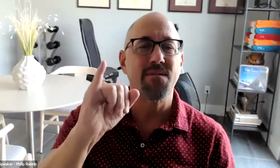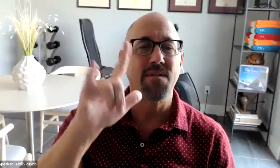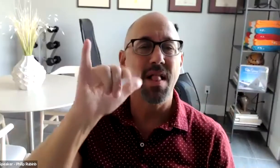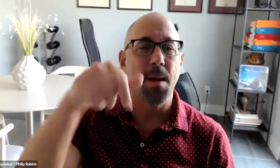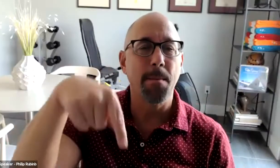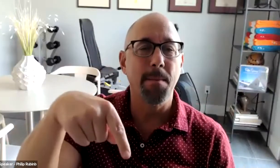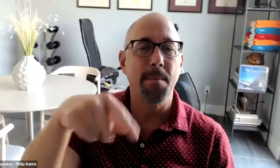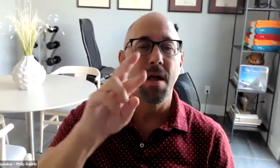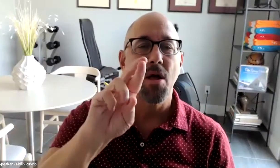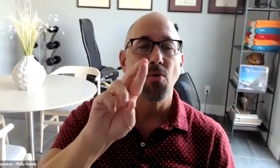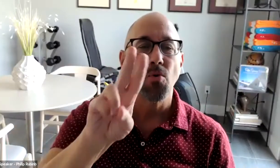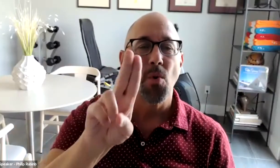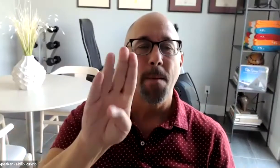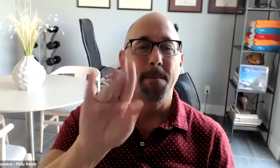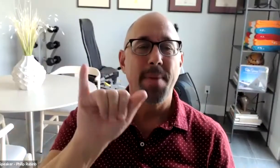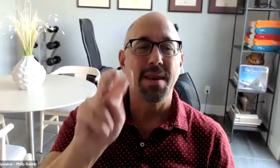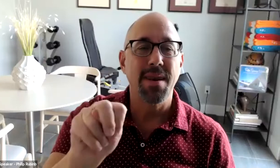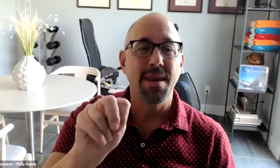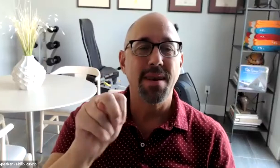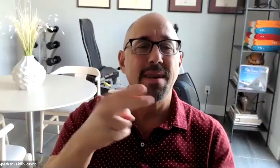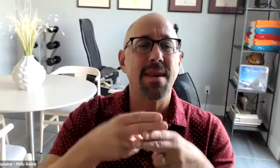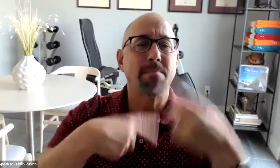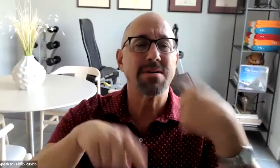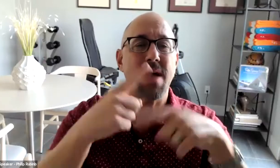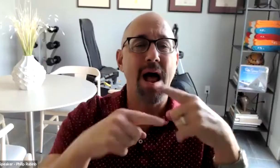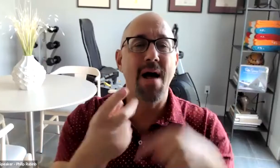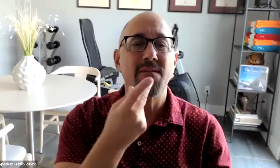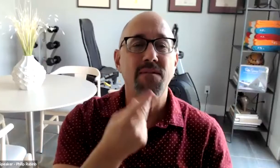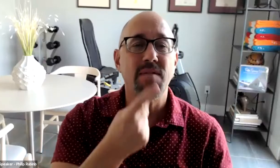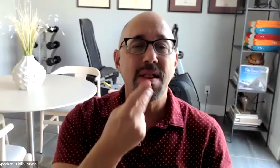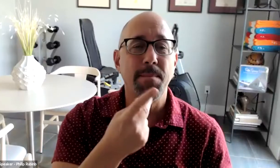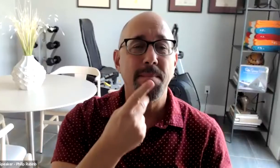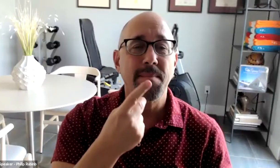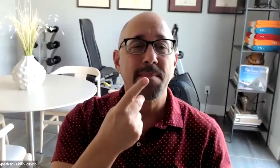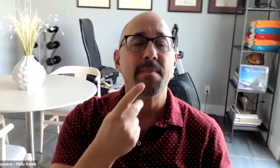And you're probably wondering, "Who is this guy?" and my name is Philip Rubin.